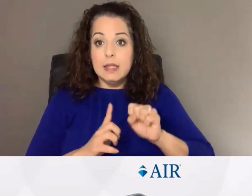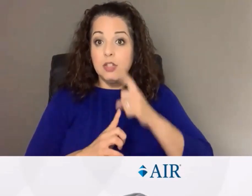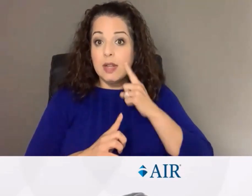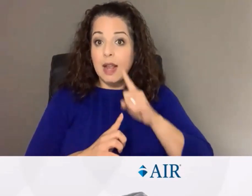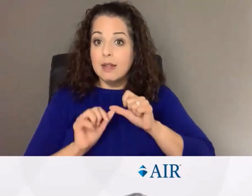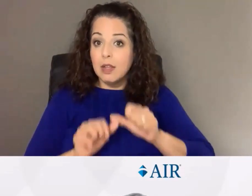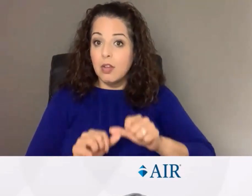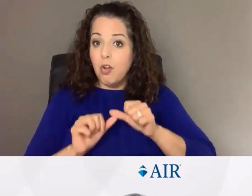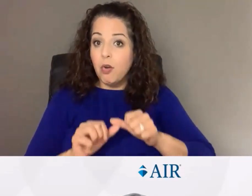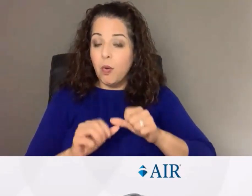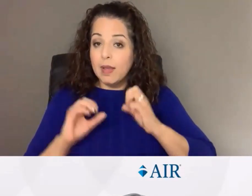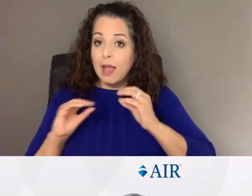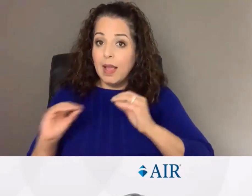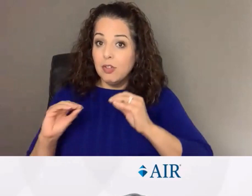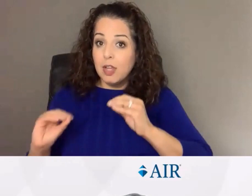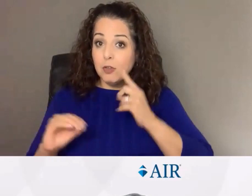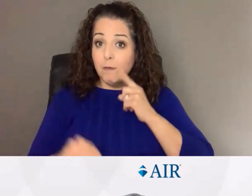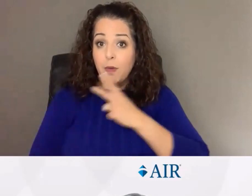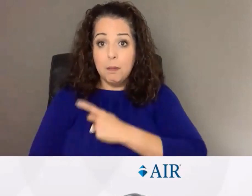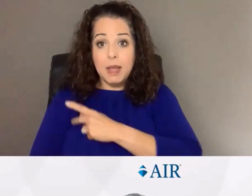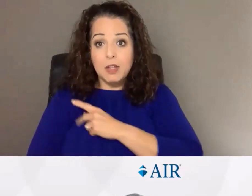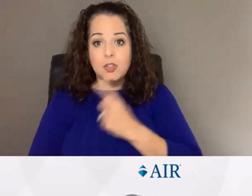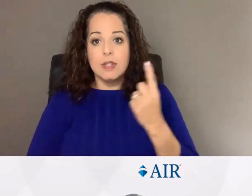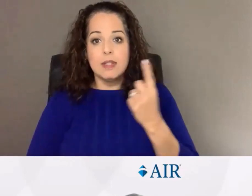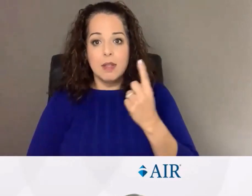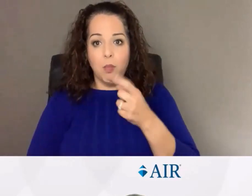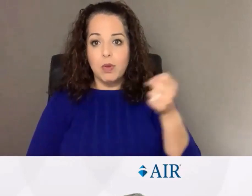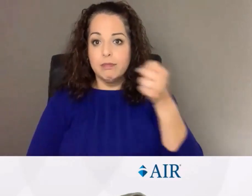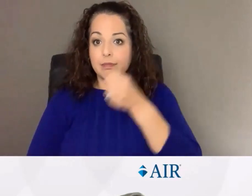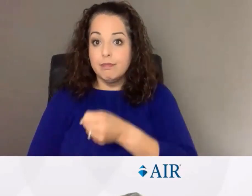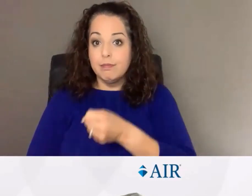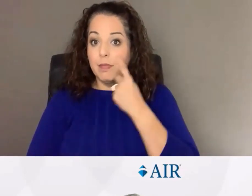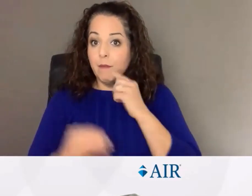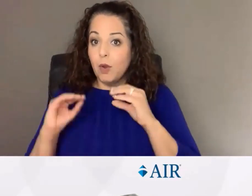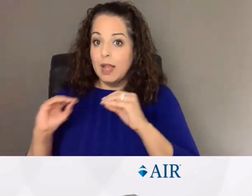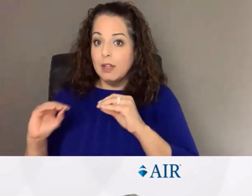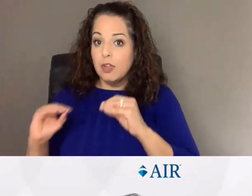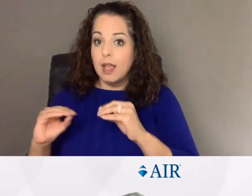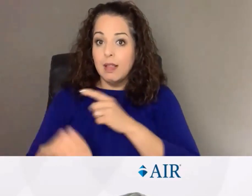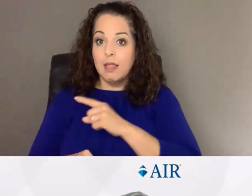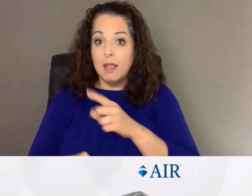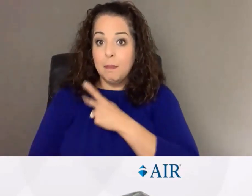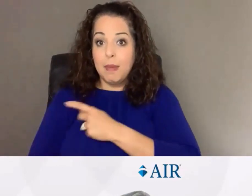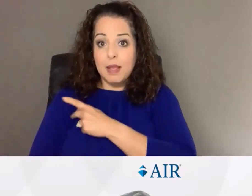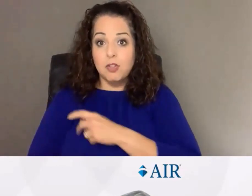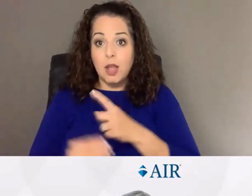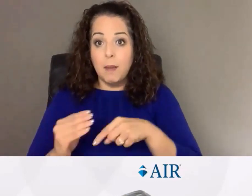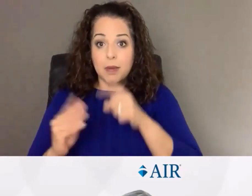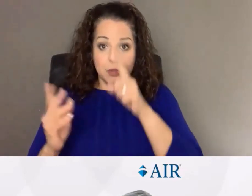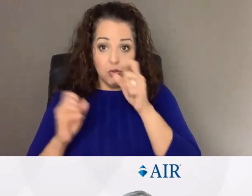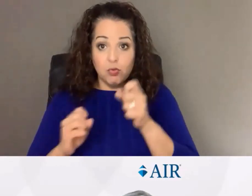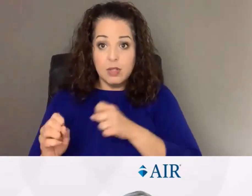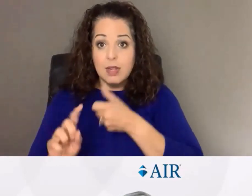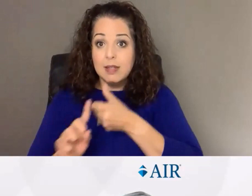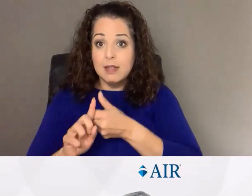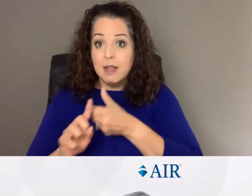There is someone to educate the patient about the strategy and self-management strategy for the patient.